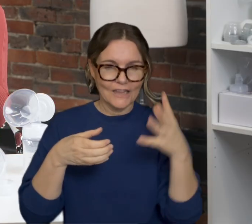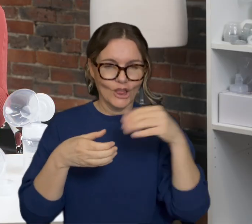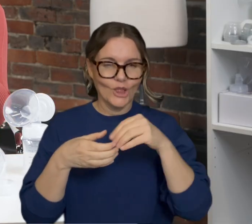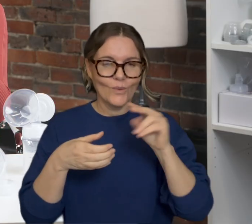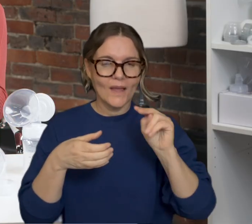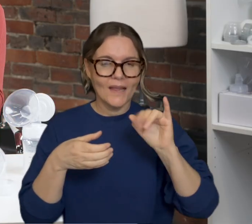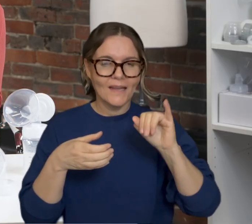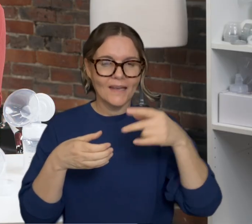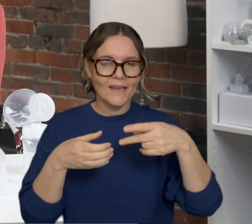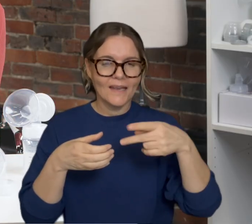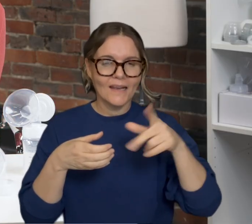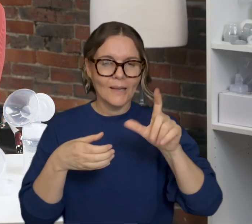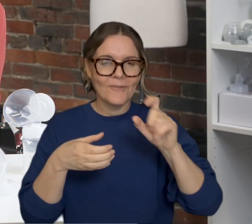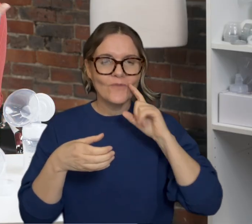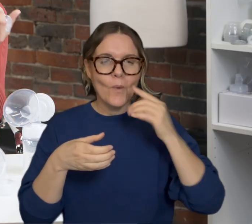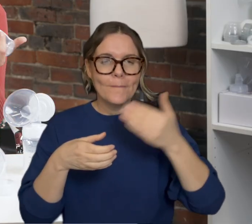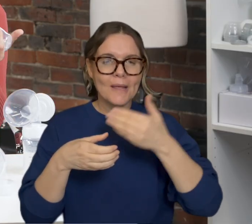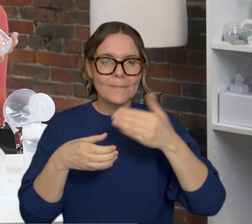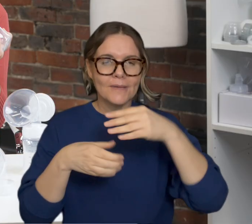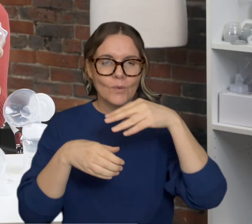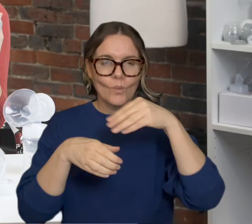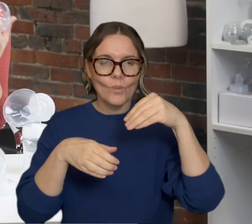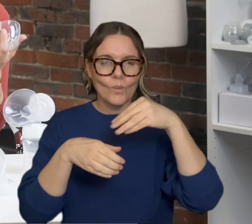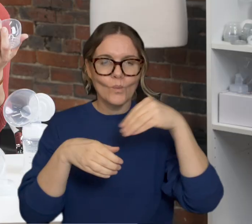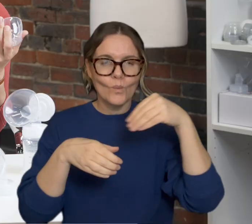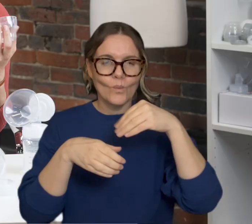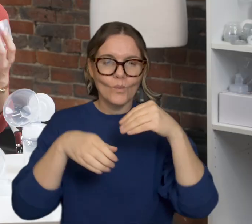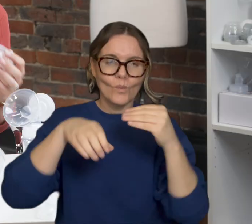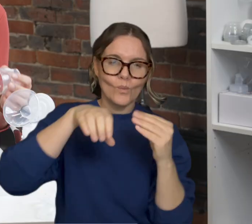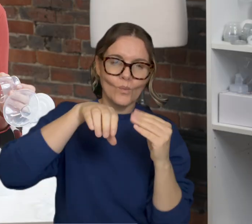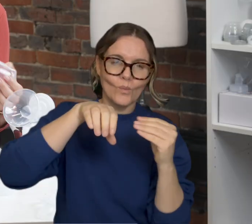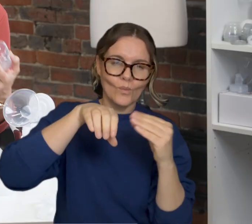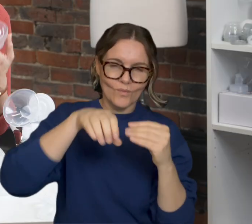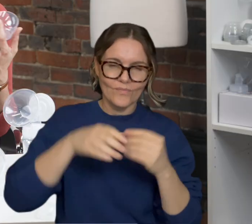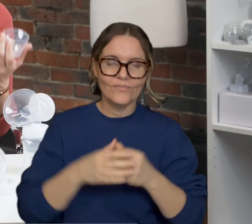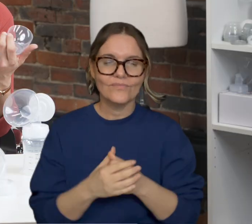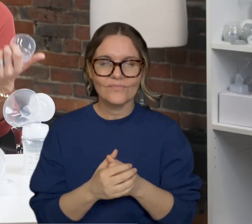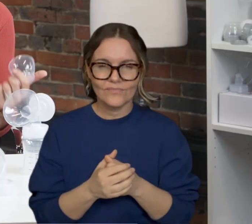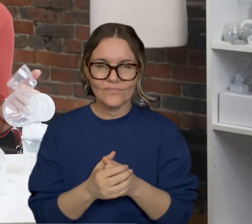cover to keep that nipple clean and from leaking when you have milk in there but if you decide not